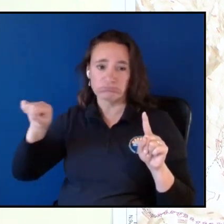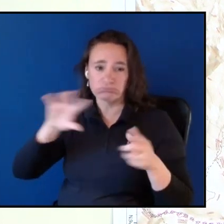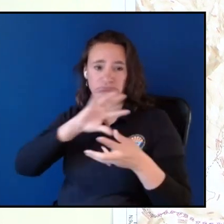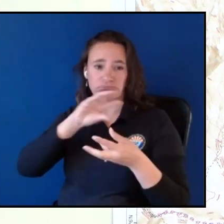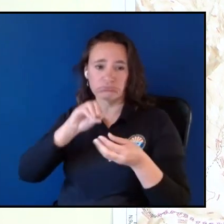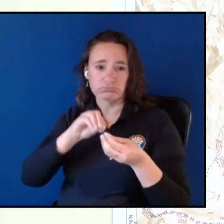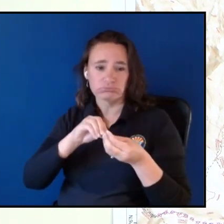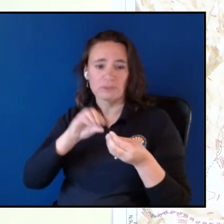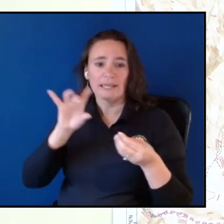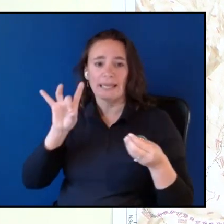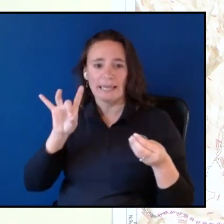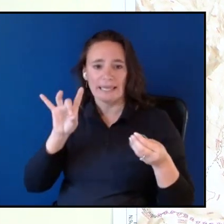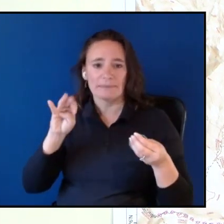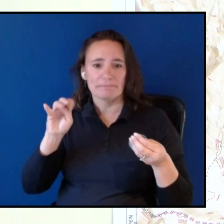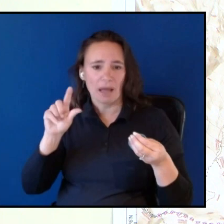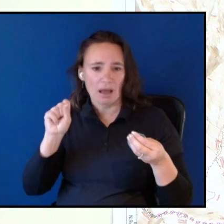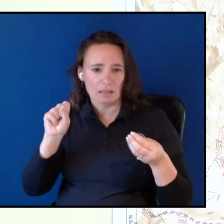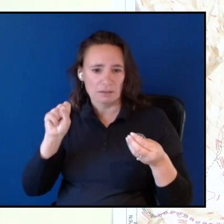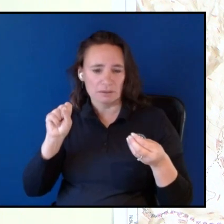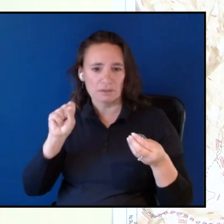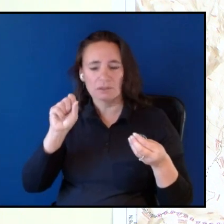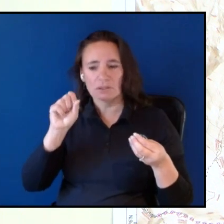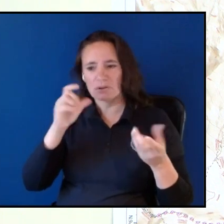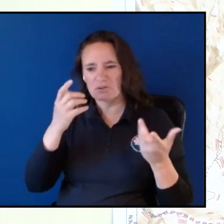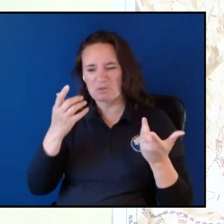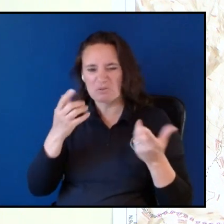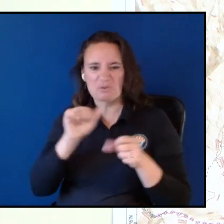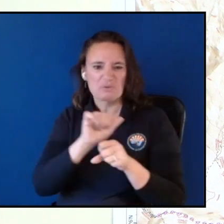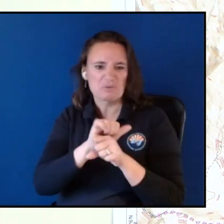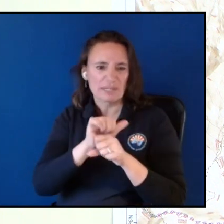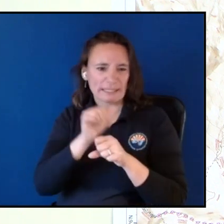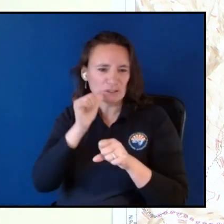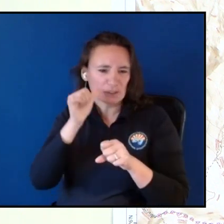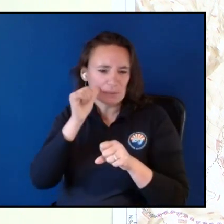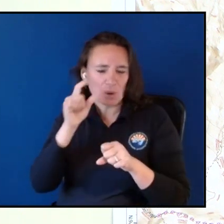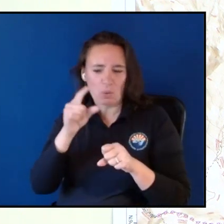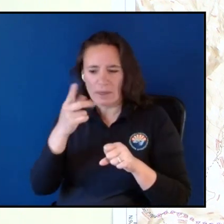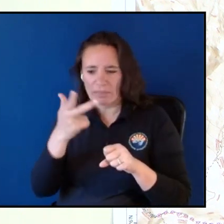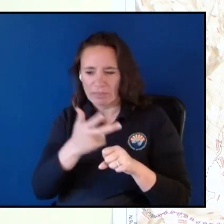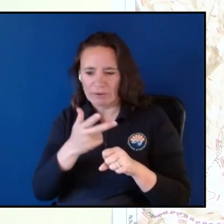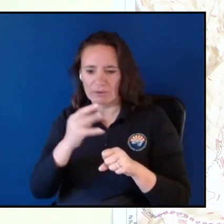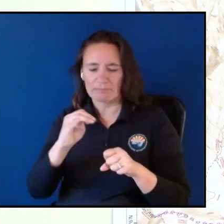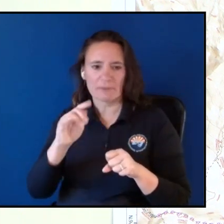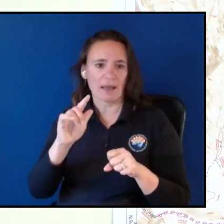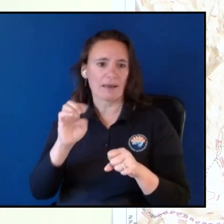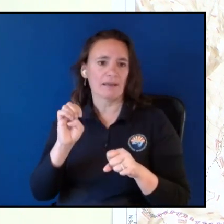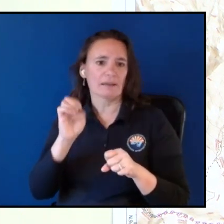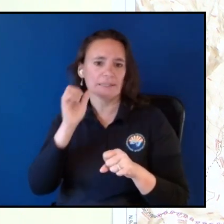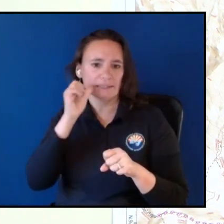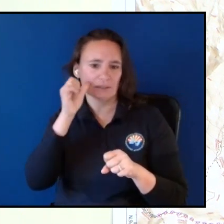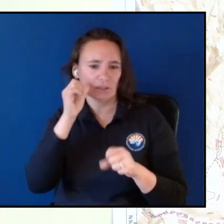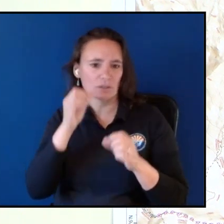mile into that 8 miles yesterday. One of the reasons that they had slower progress, or they had they made